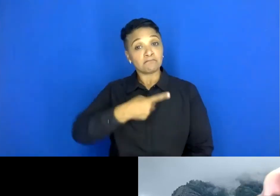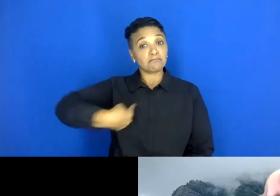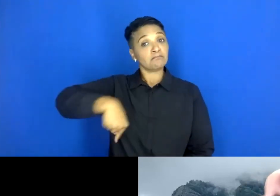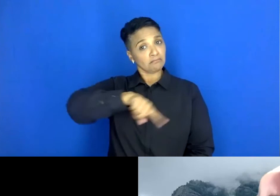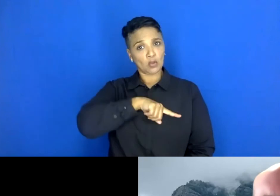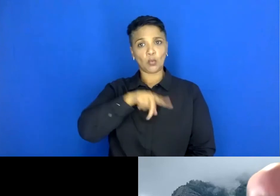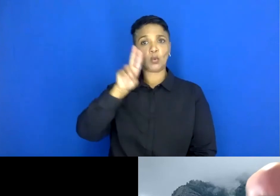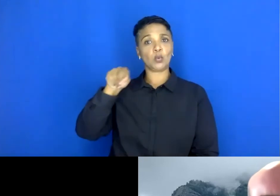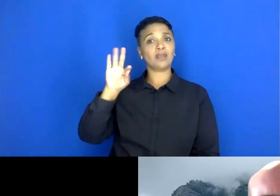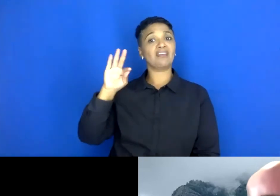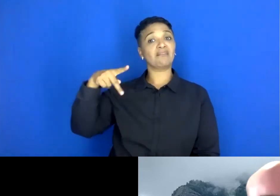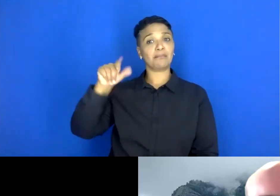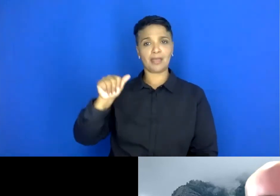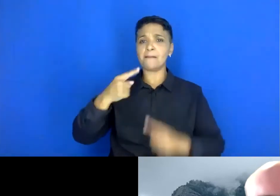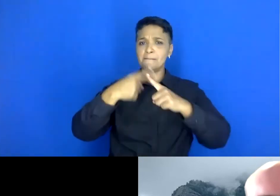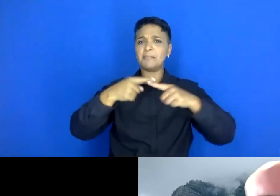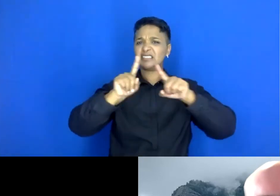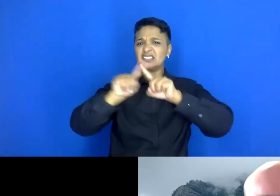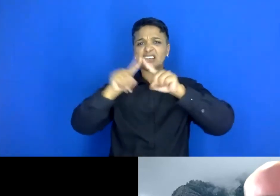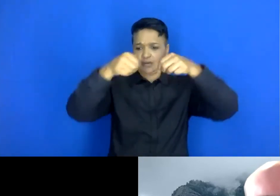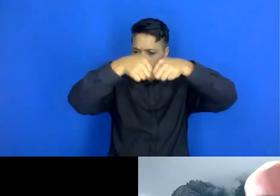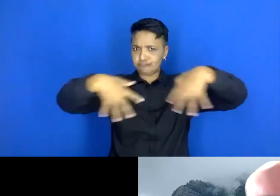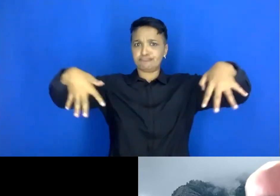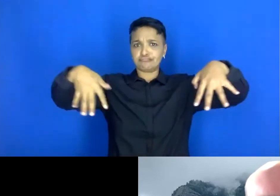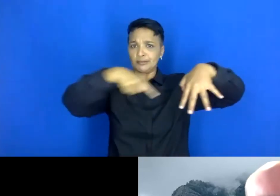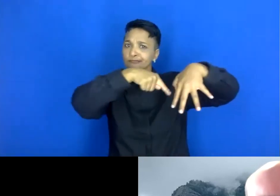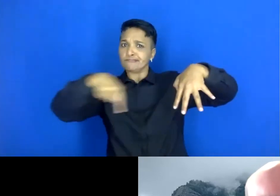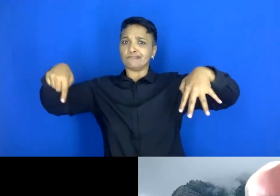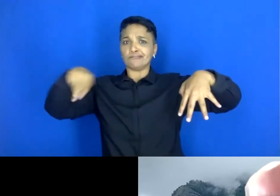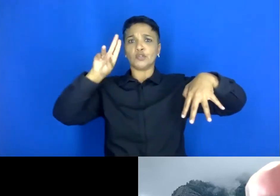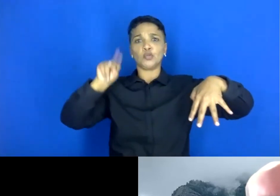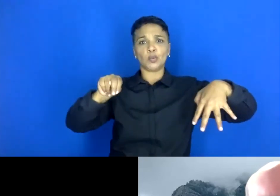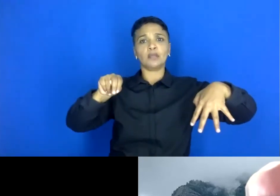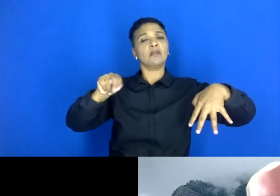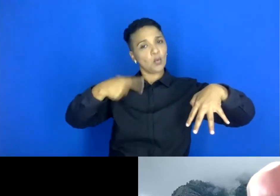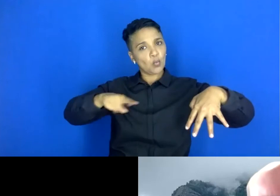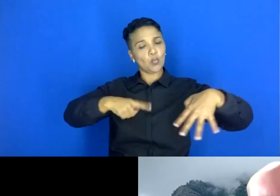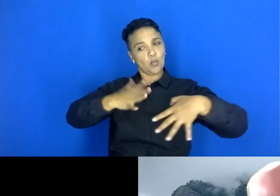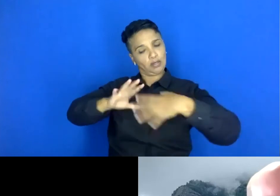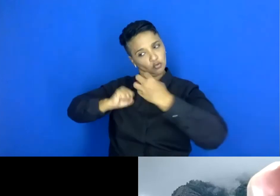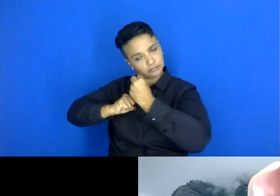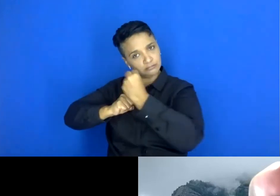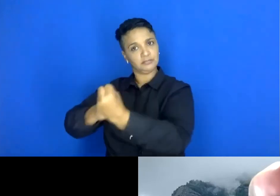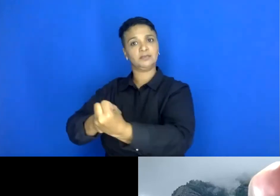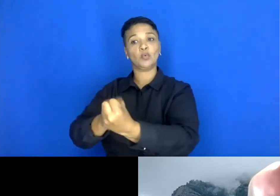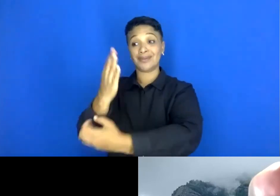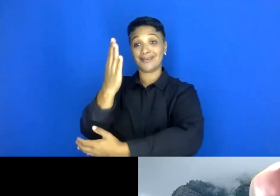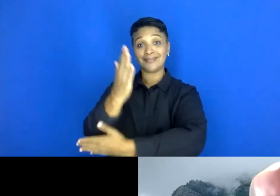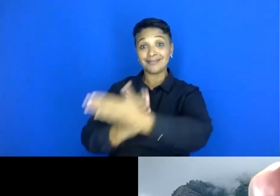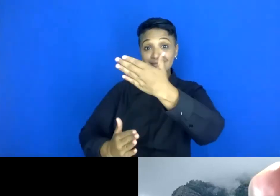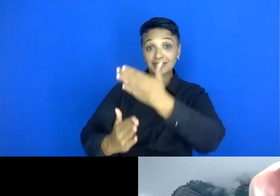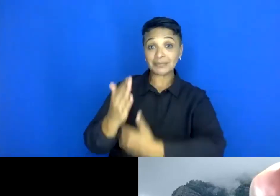across the u.n are heard across all the work we do not just as it relates to disability issues so for